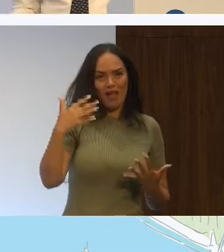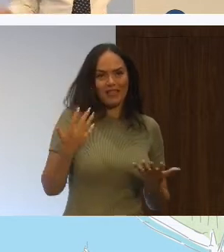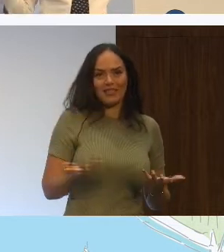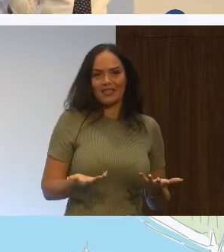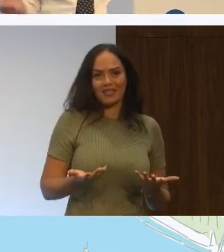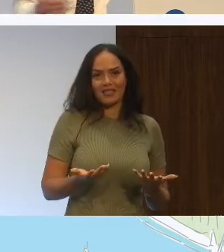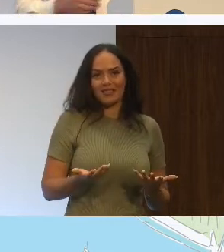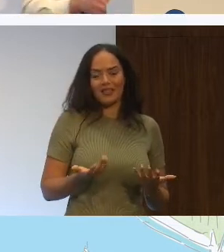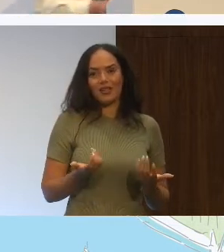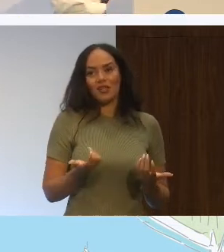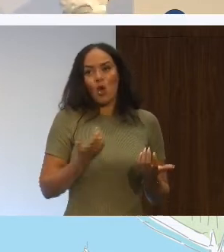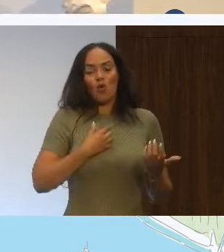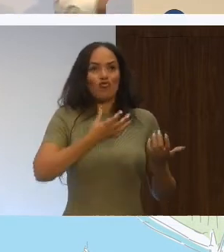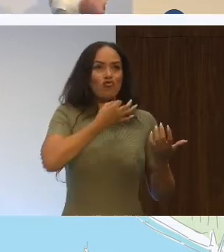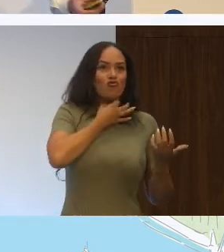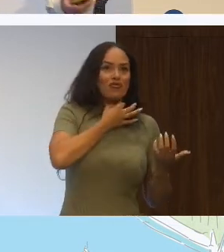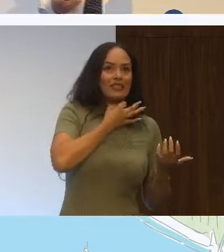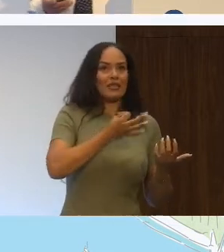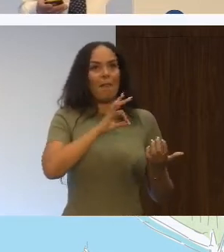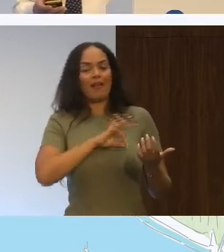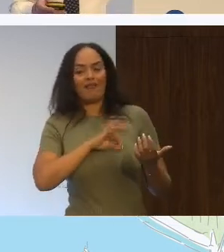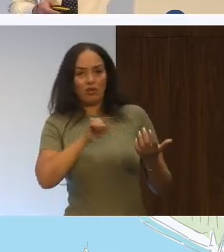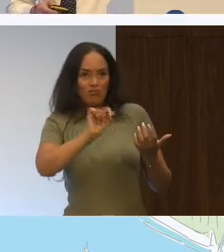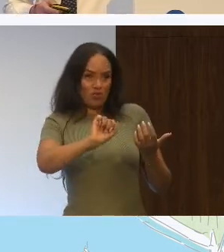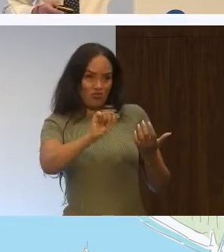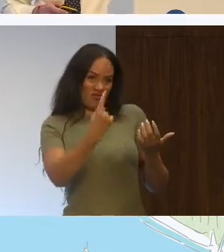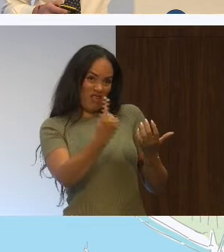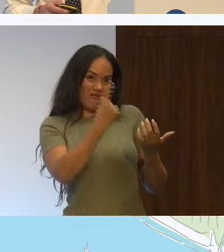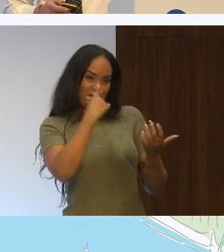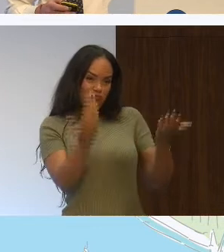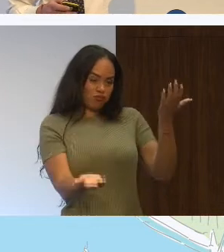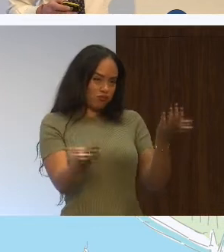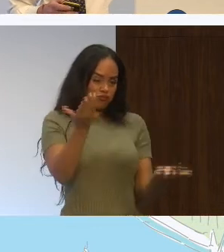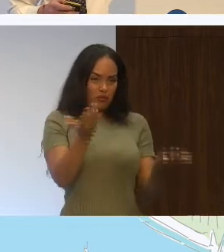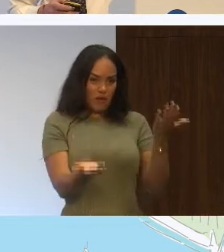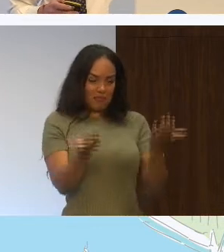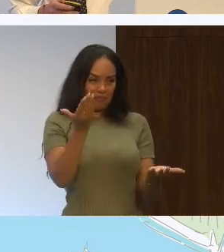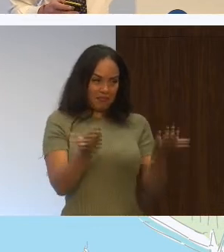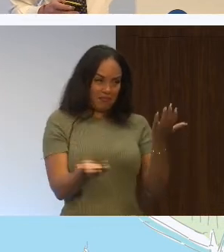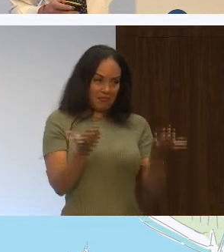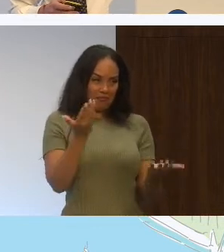the risks and the benefits of being on these medications. Okay. So so chronic migraine.